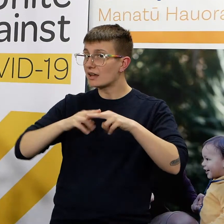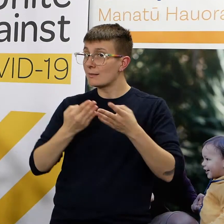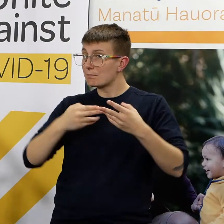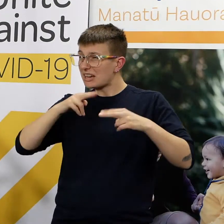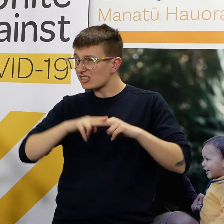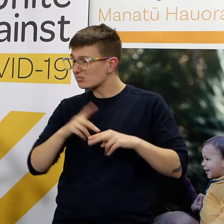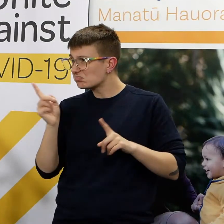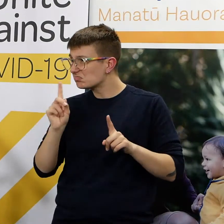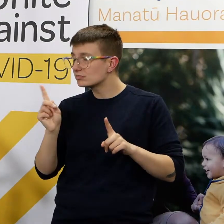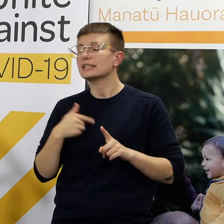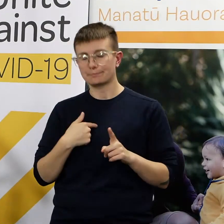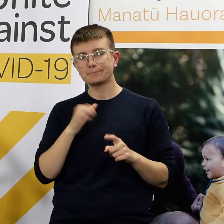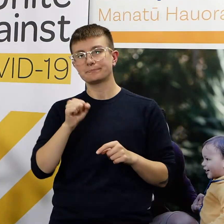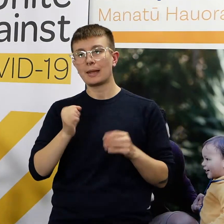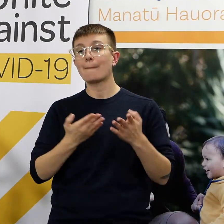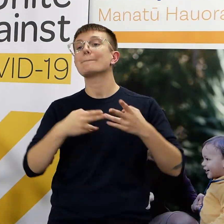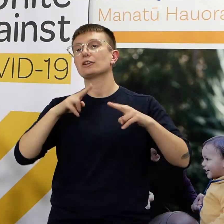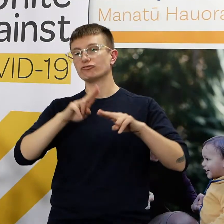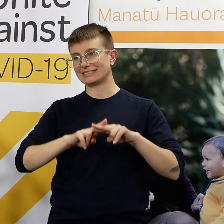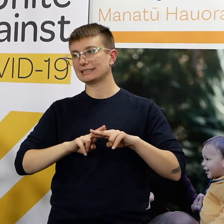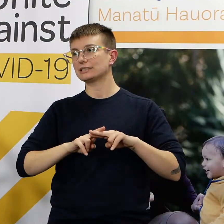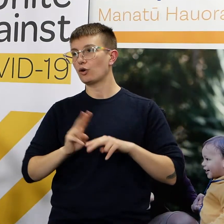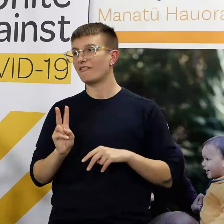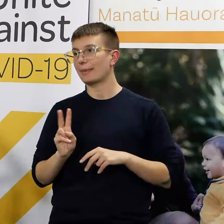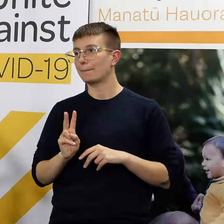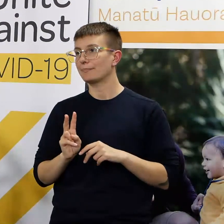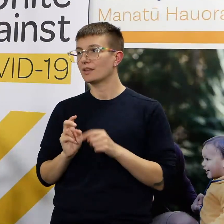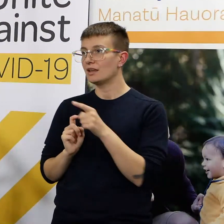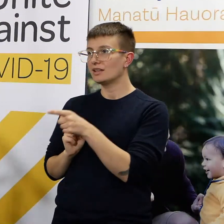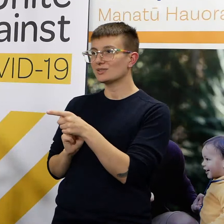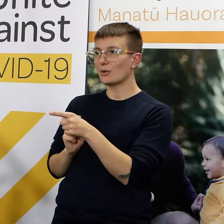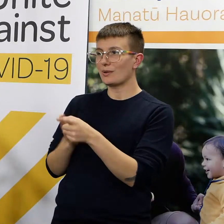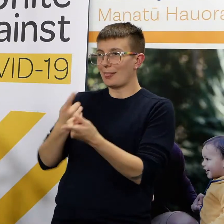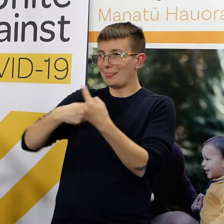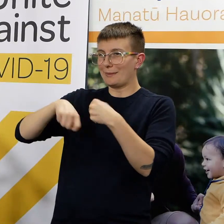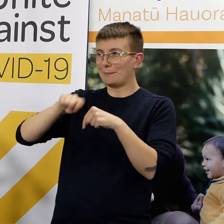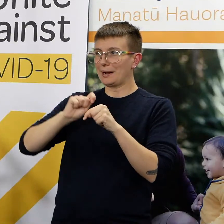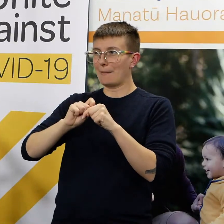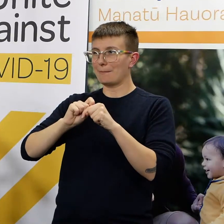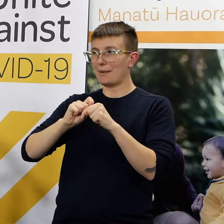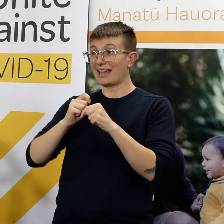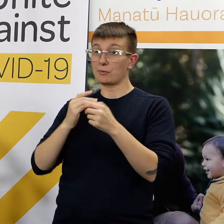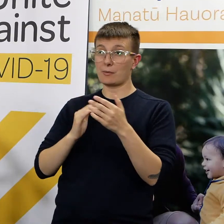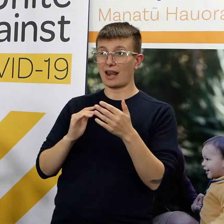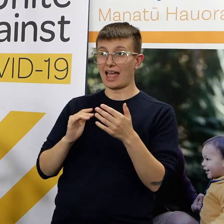Can I just ask